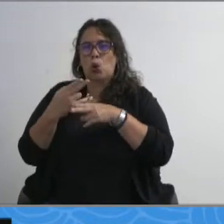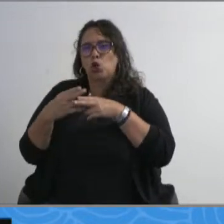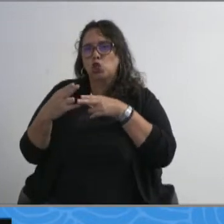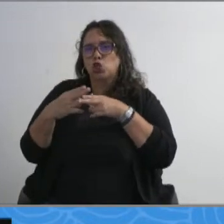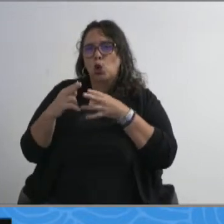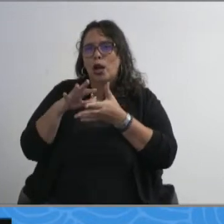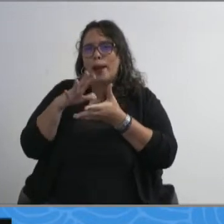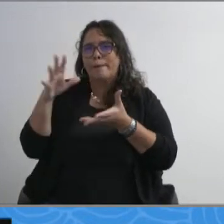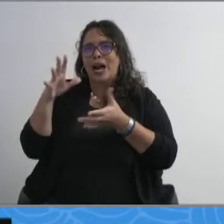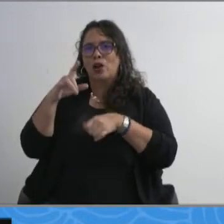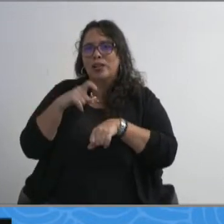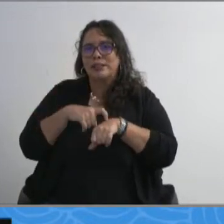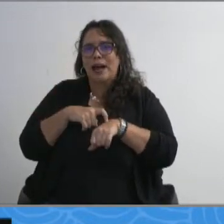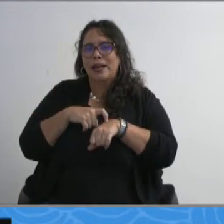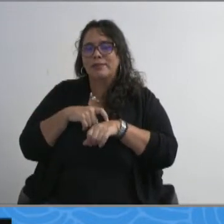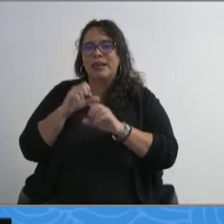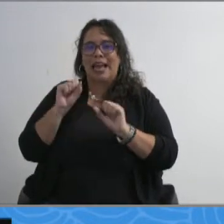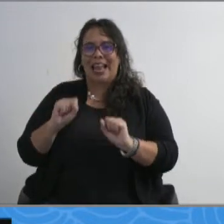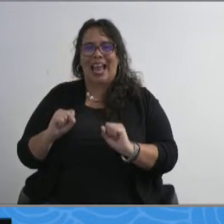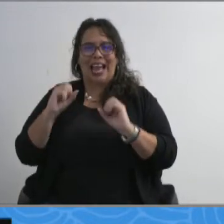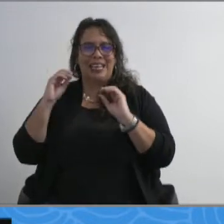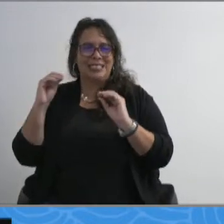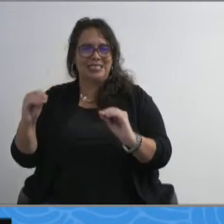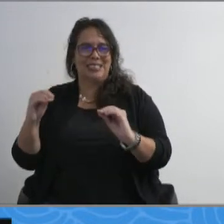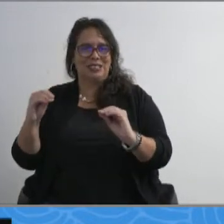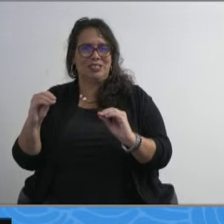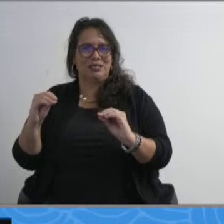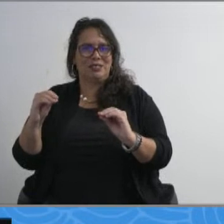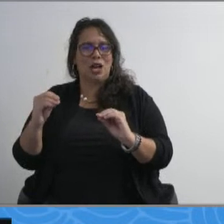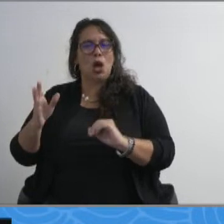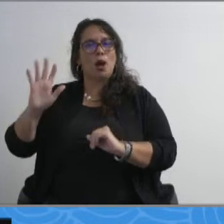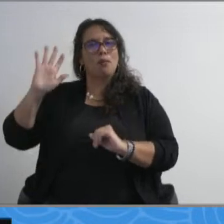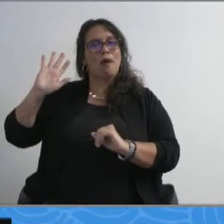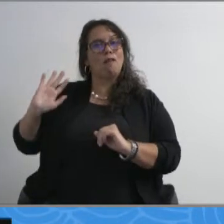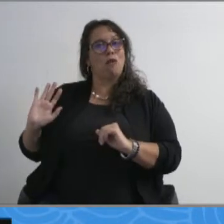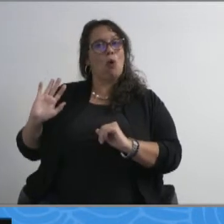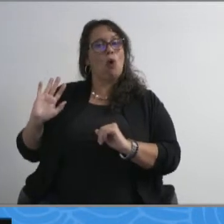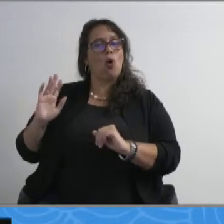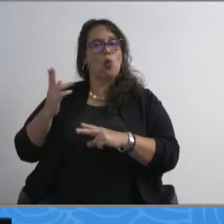"You can teach this class." We used to call these types of permits